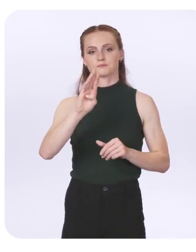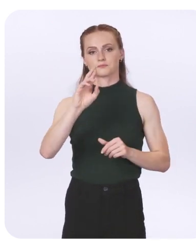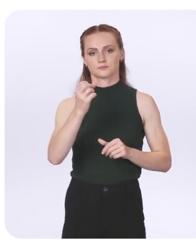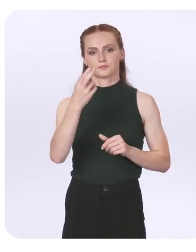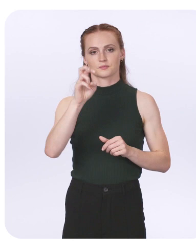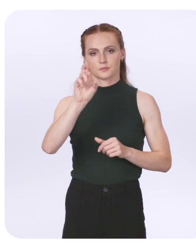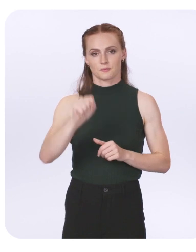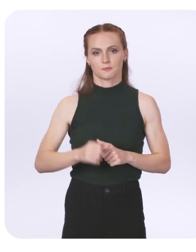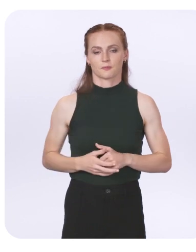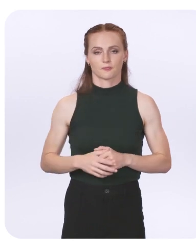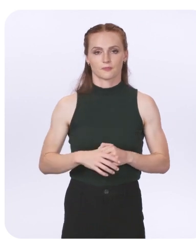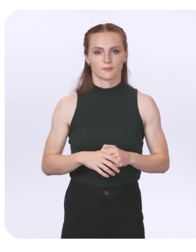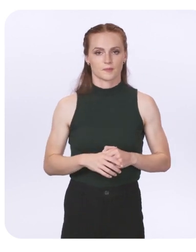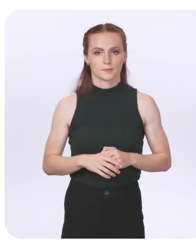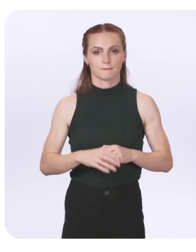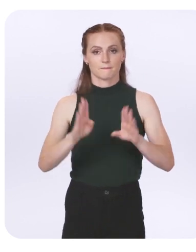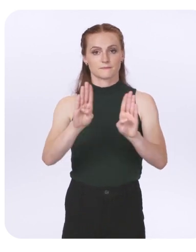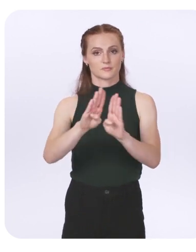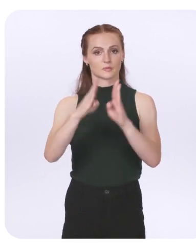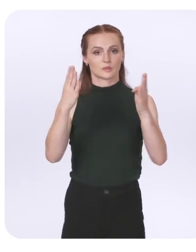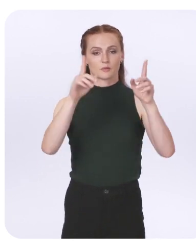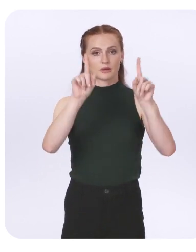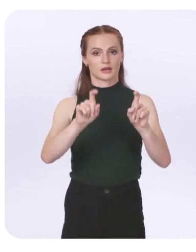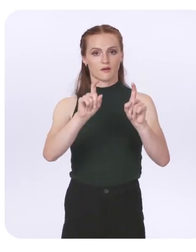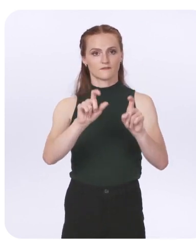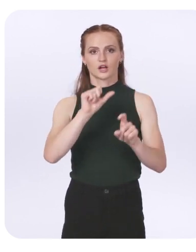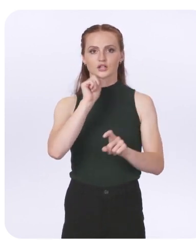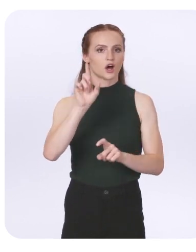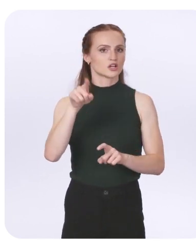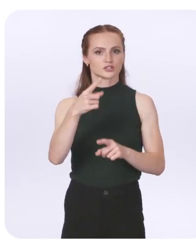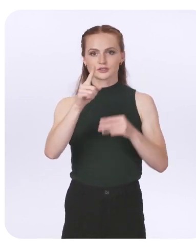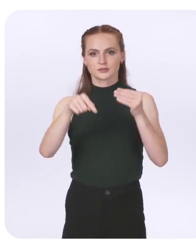An open alpha is not just about helping us develop the game,